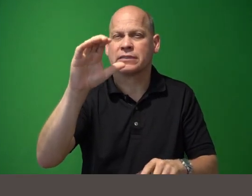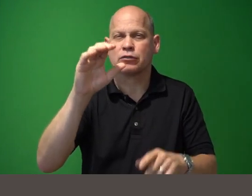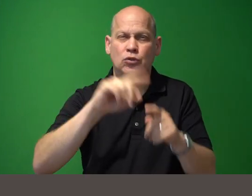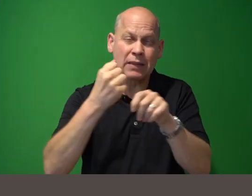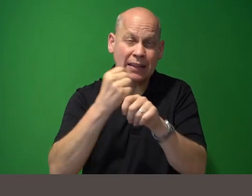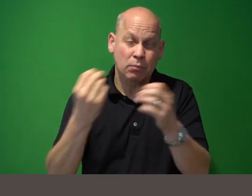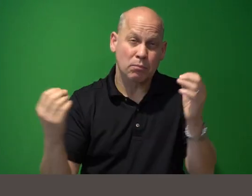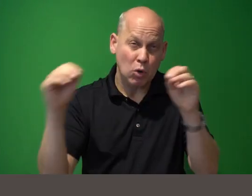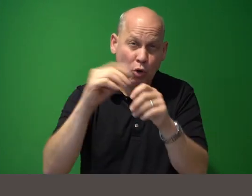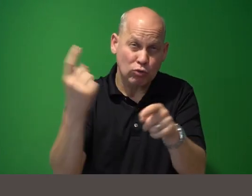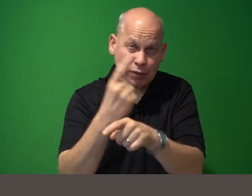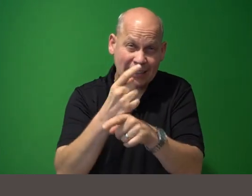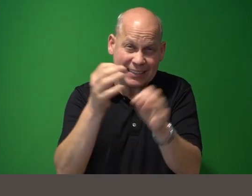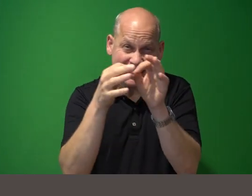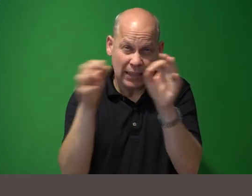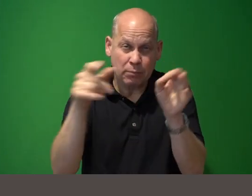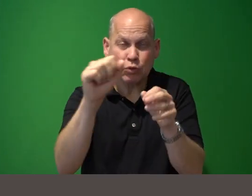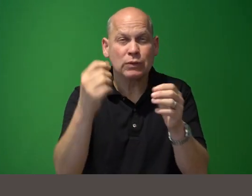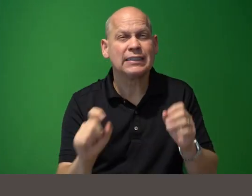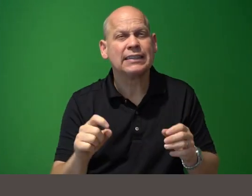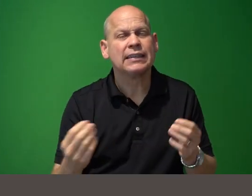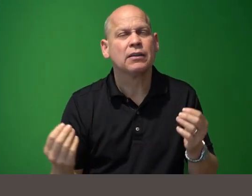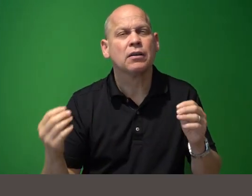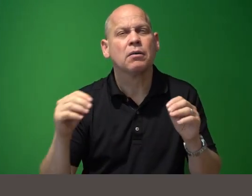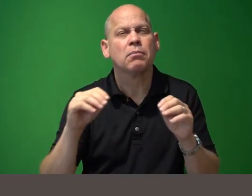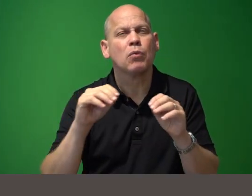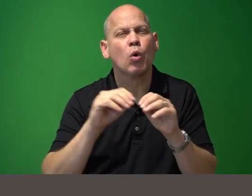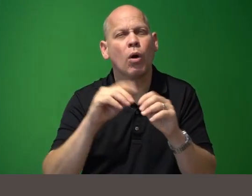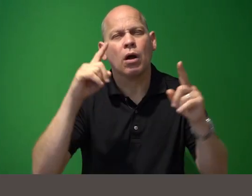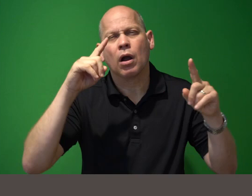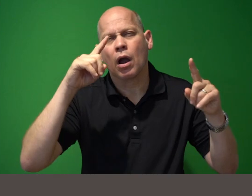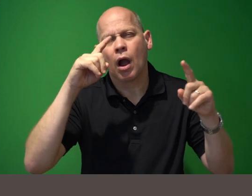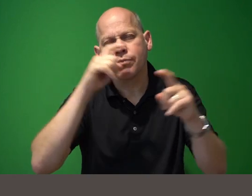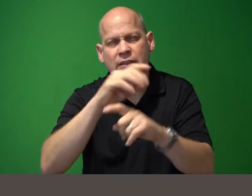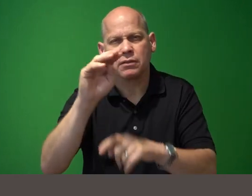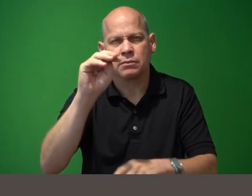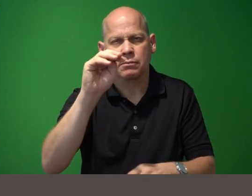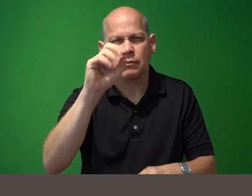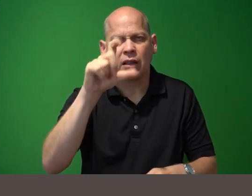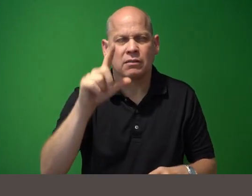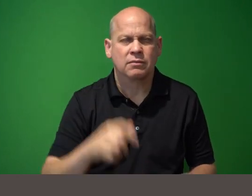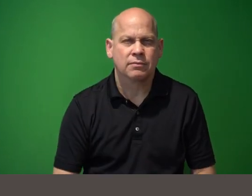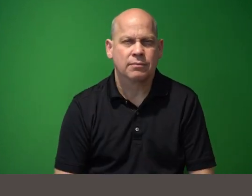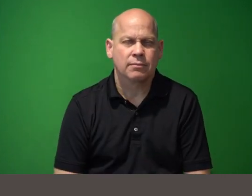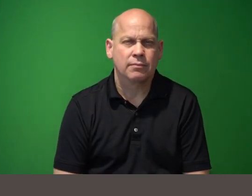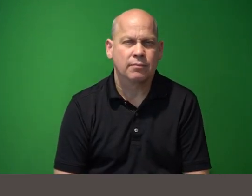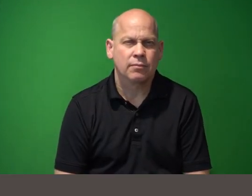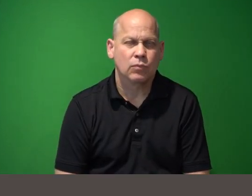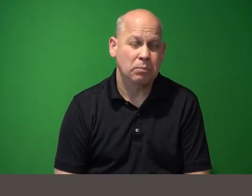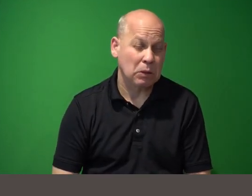you need a more complex model, but a once in a hundred year event